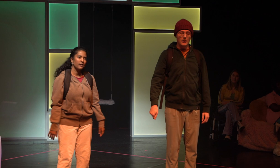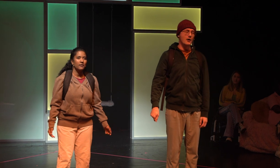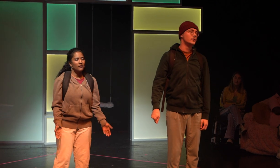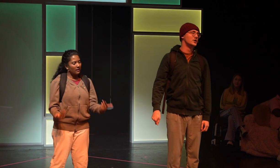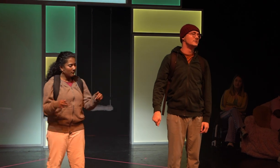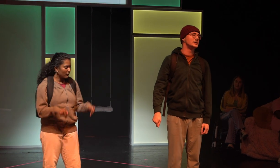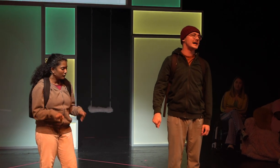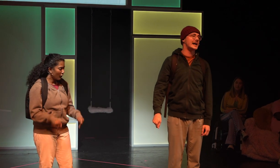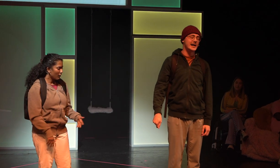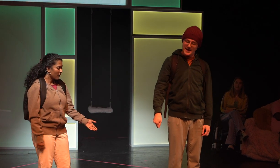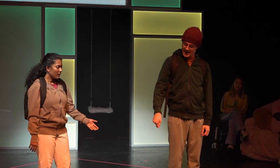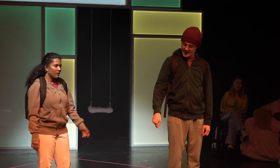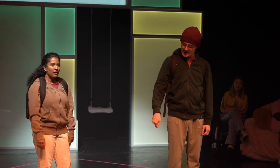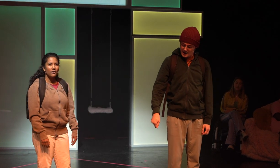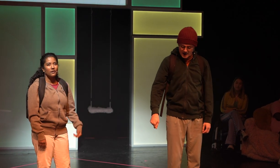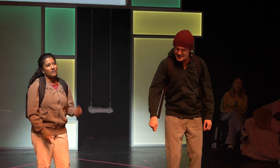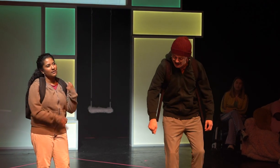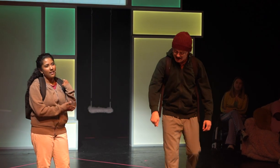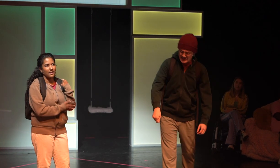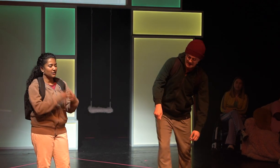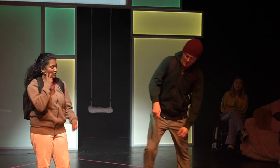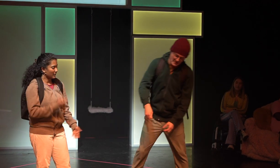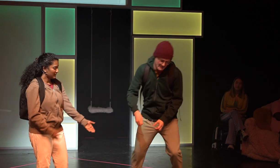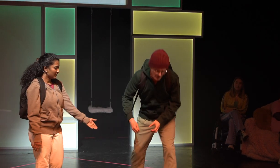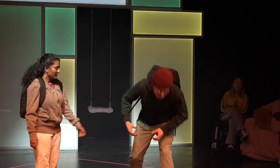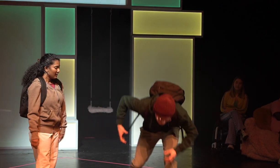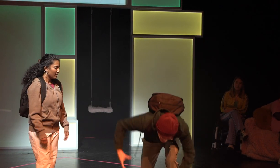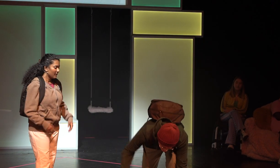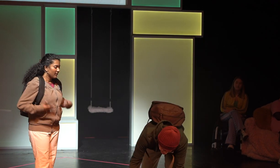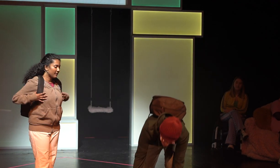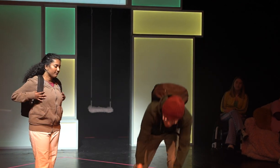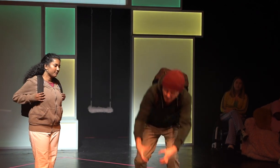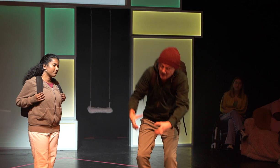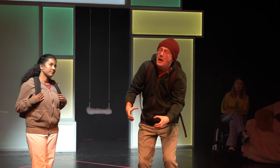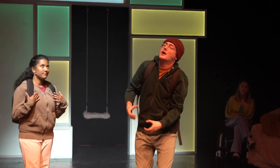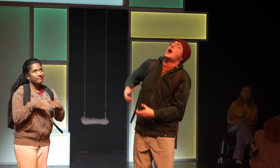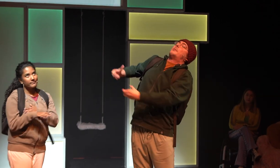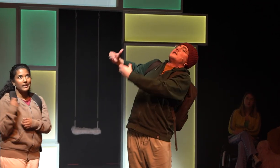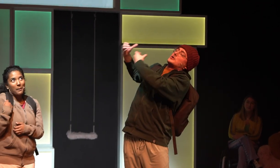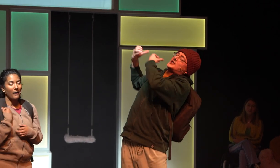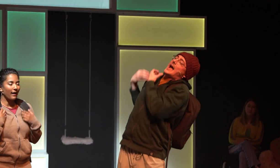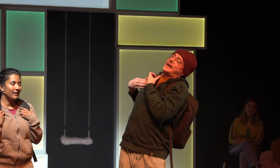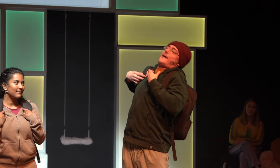Oh come on Gary. Get a lazy bugger! Right, come on then up in me rucksack,